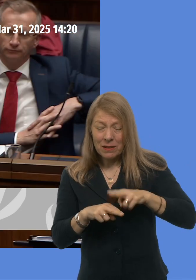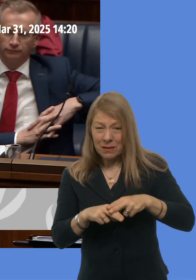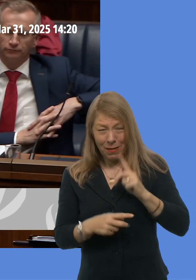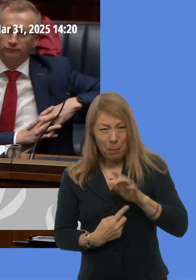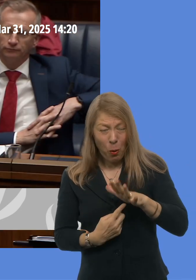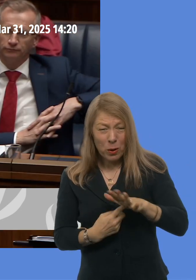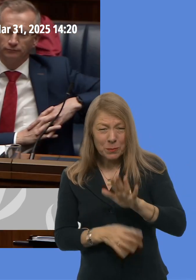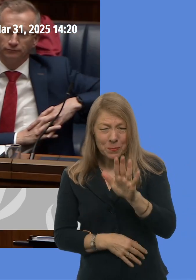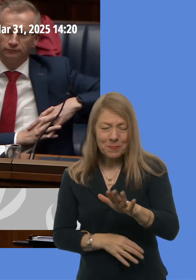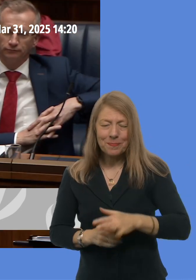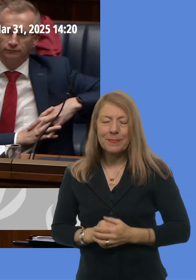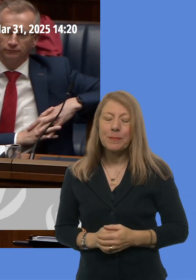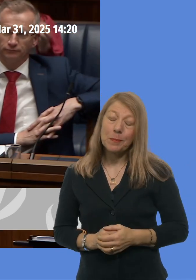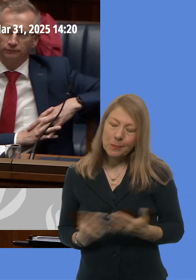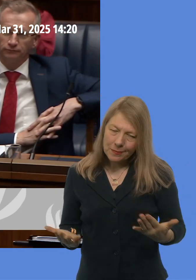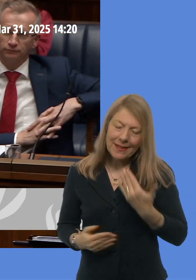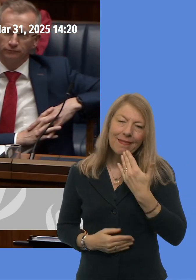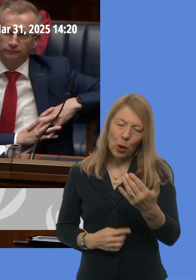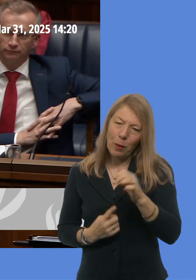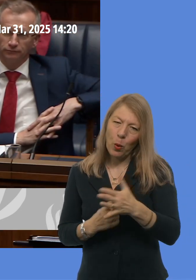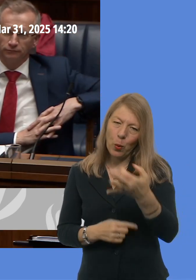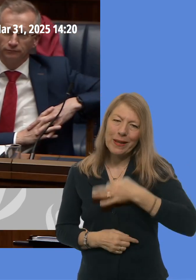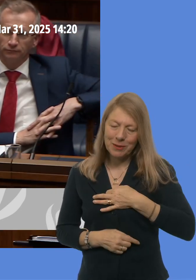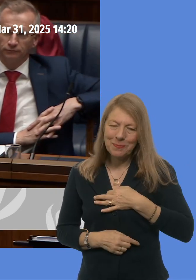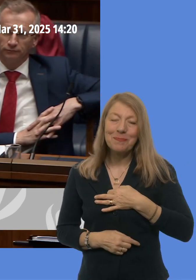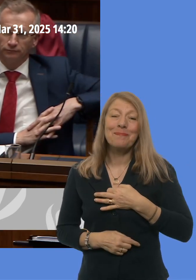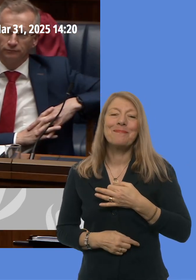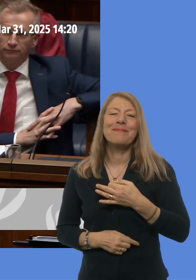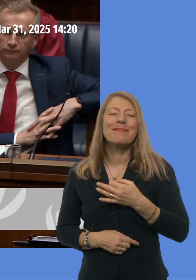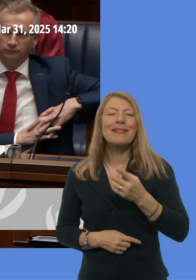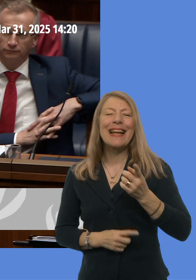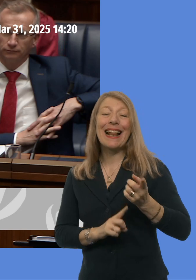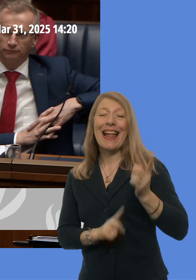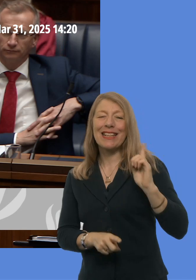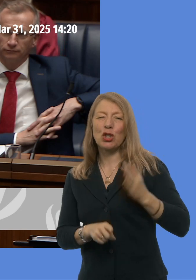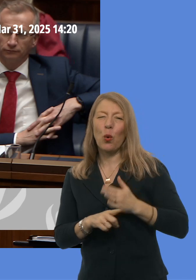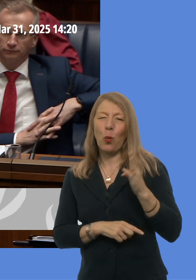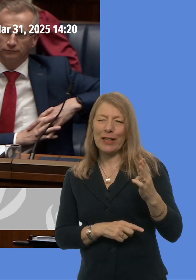Since we were in DC just last year, there has been a change of administration in